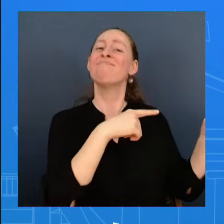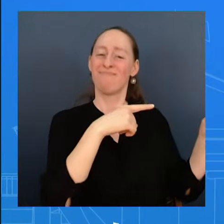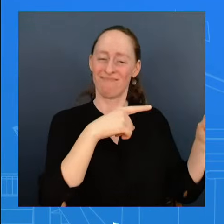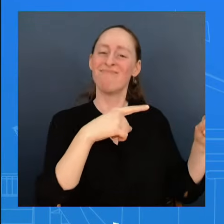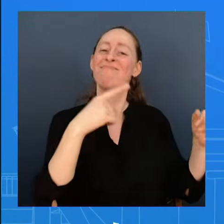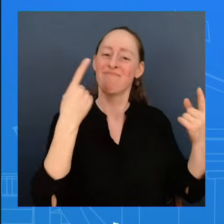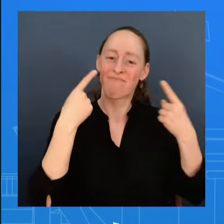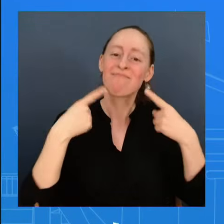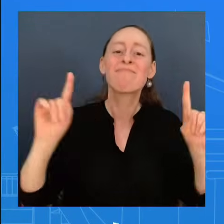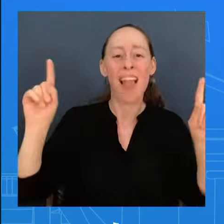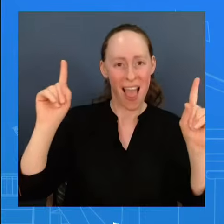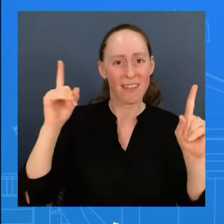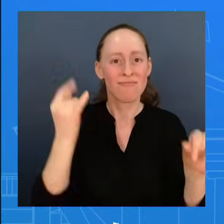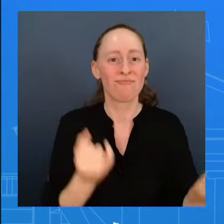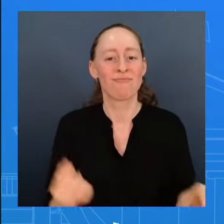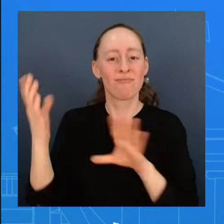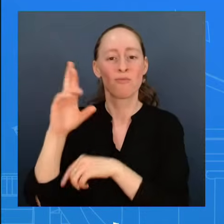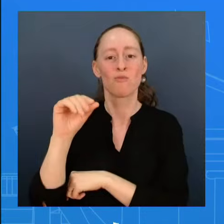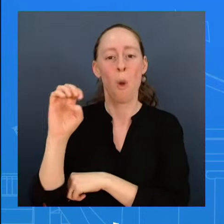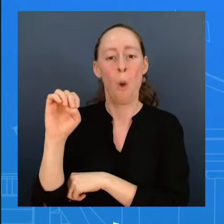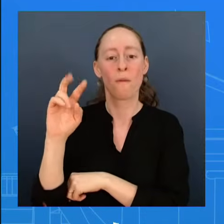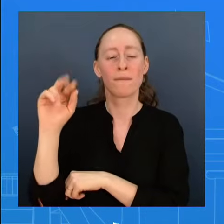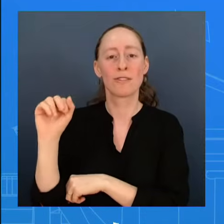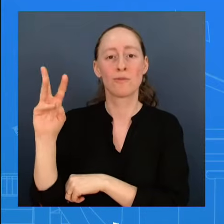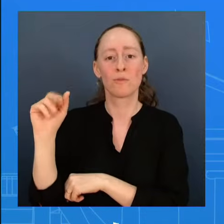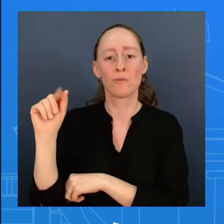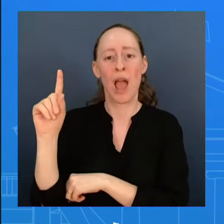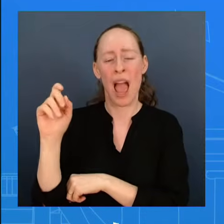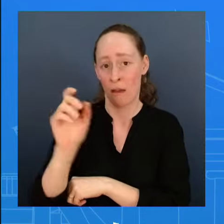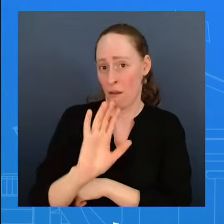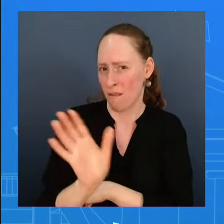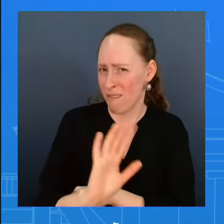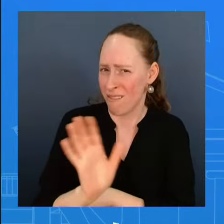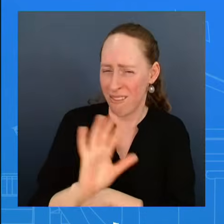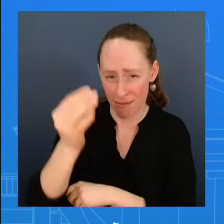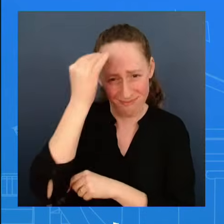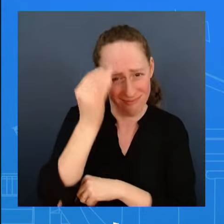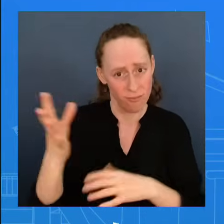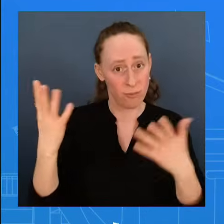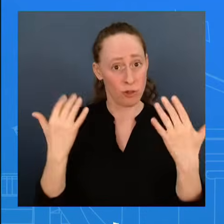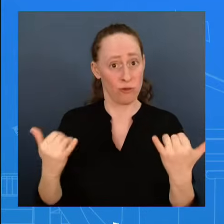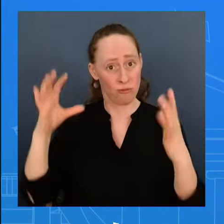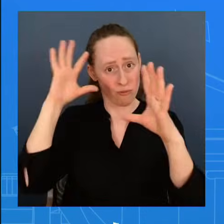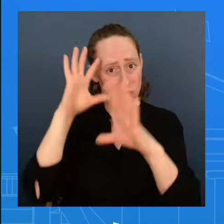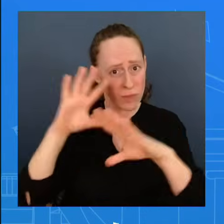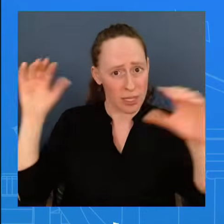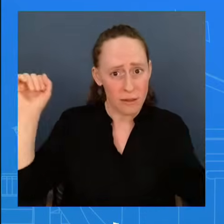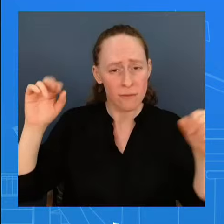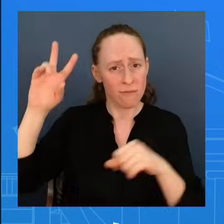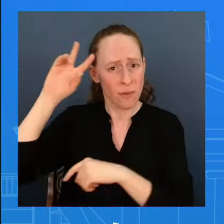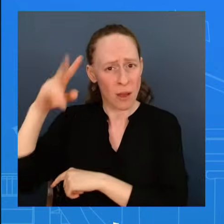stand with the vast majority of Americans who believe that the right to choose is fundamental